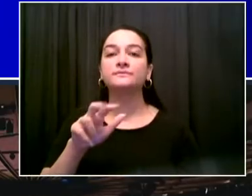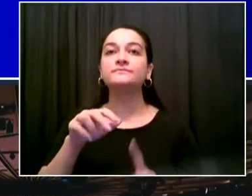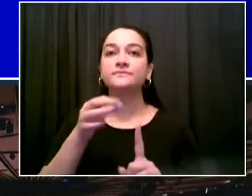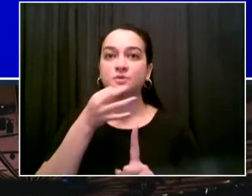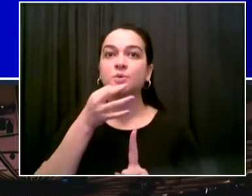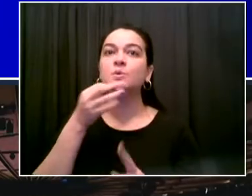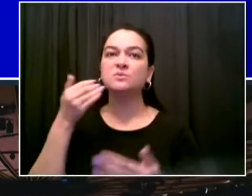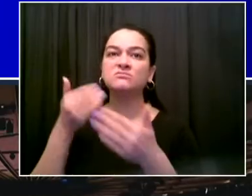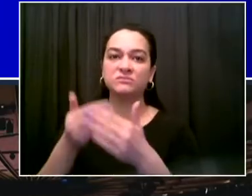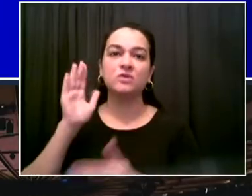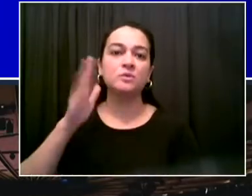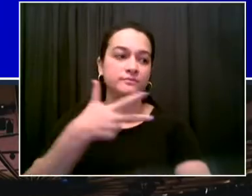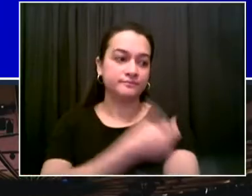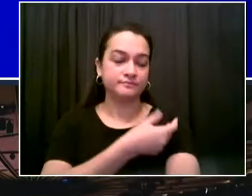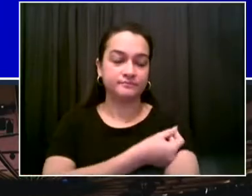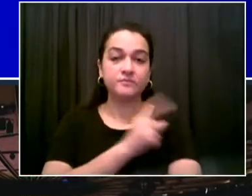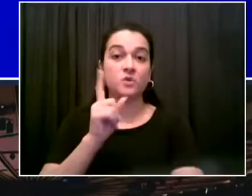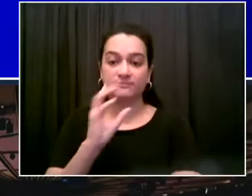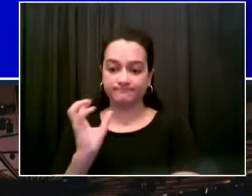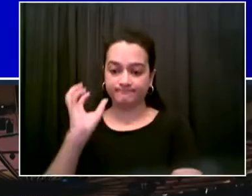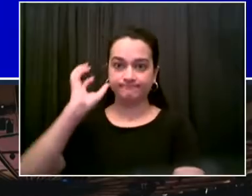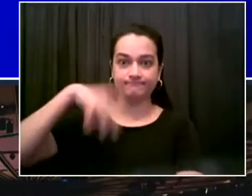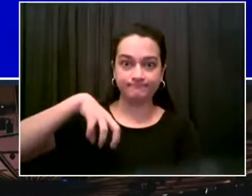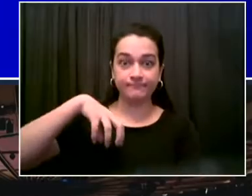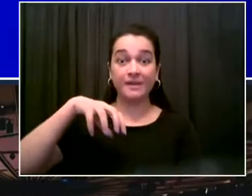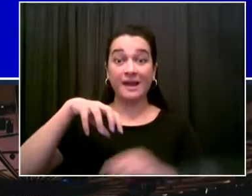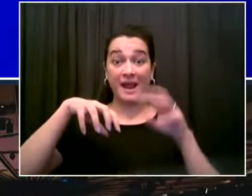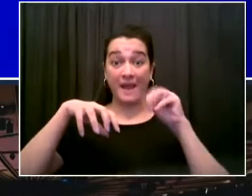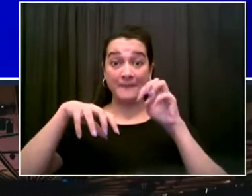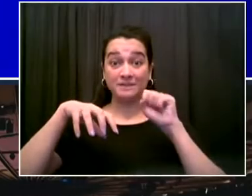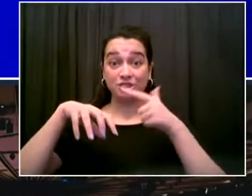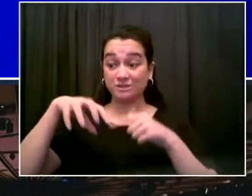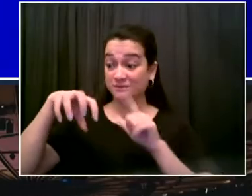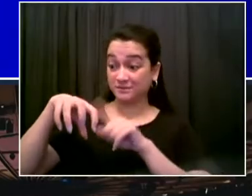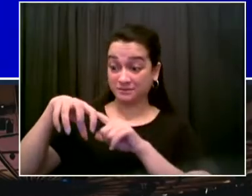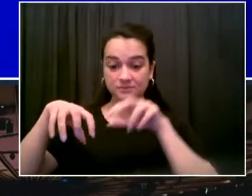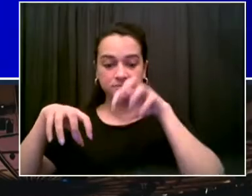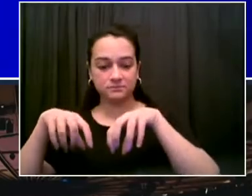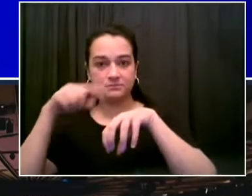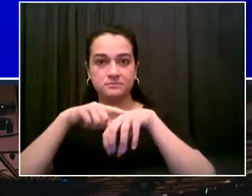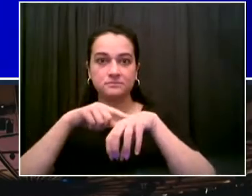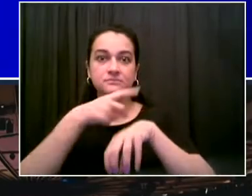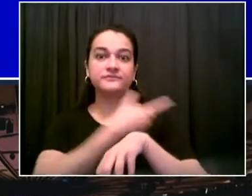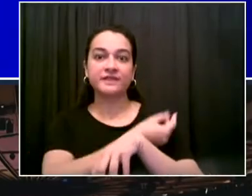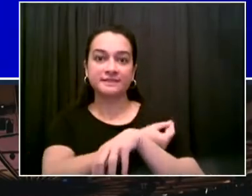SQUARE GARDEN, THURSDAY AS WELL. HERE ARE THE INCENTIVES. YOU GET VACCINATED TOY DA IN FRONT OF